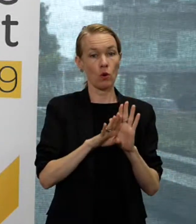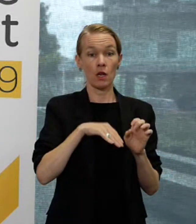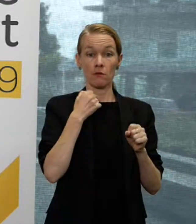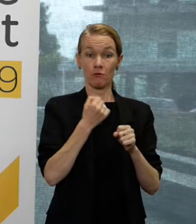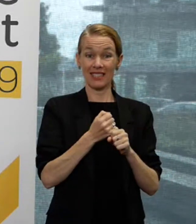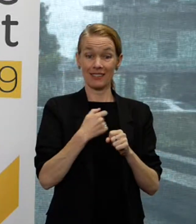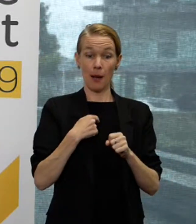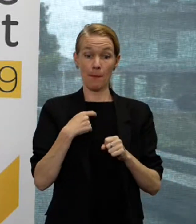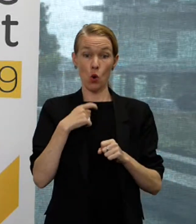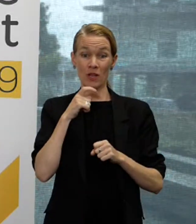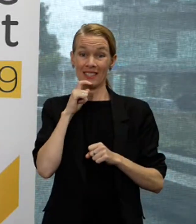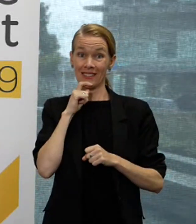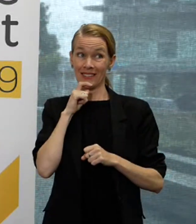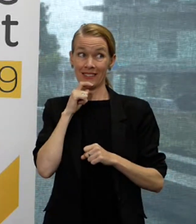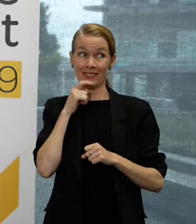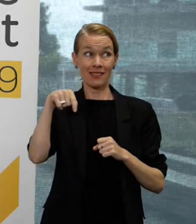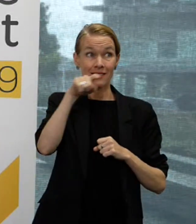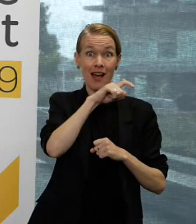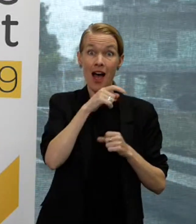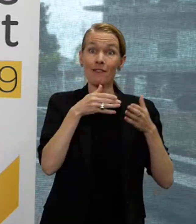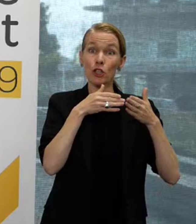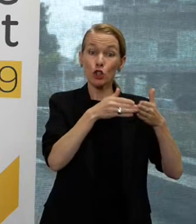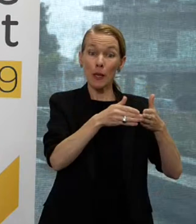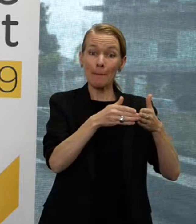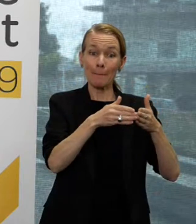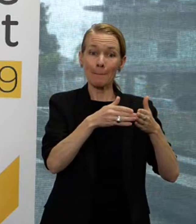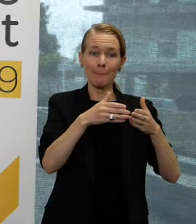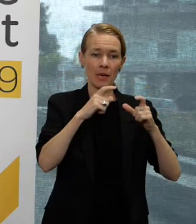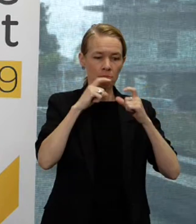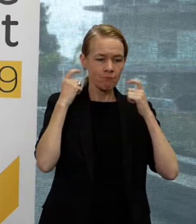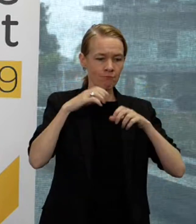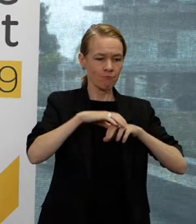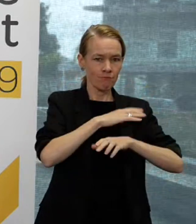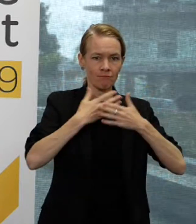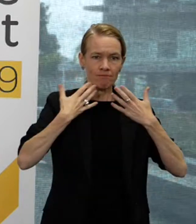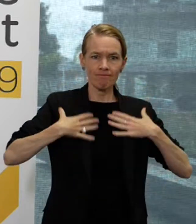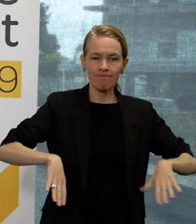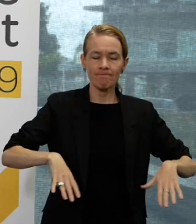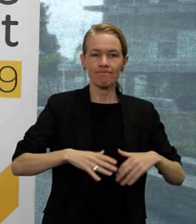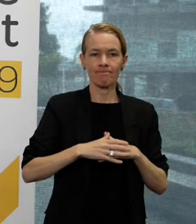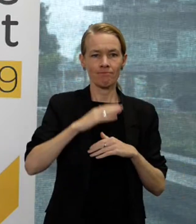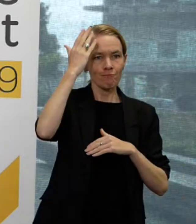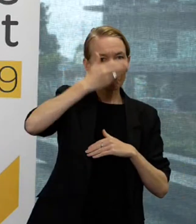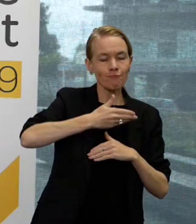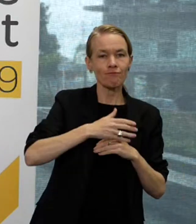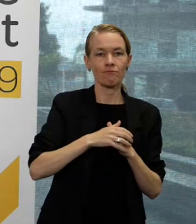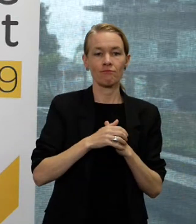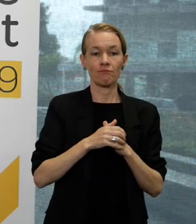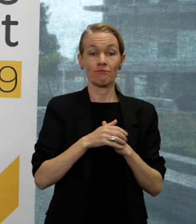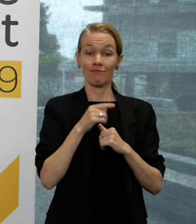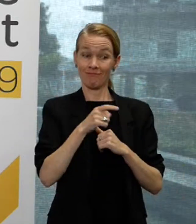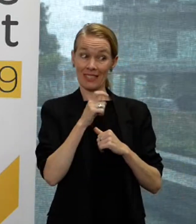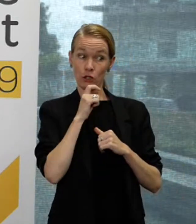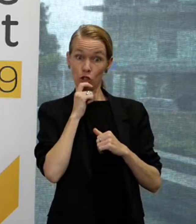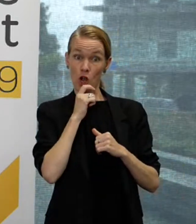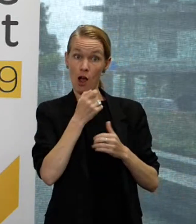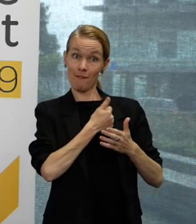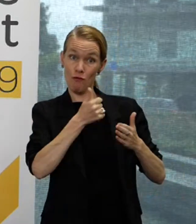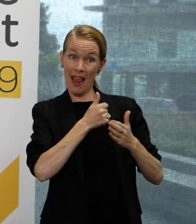ships, the regular testing regimes, and just again to point out that, this person had actually had four negative tests.